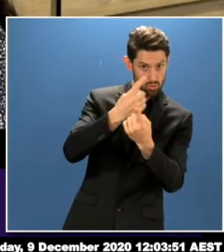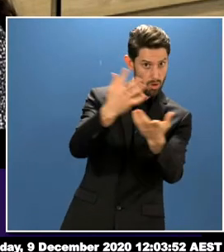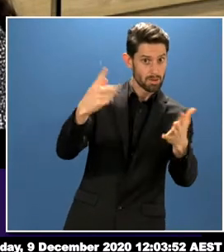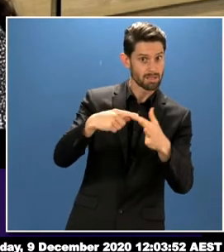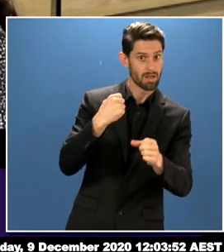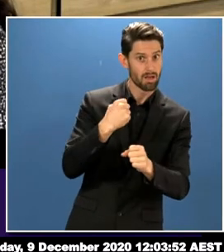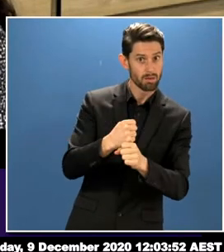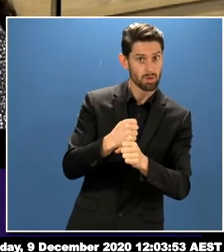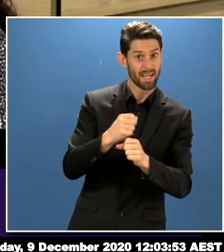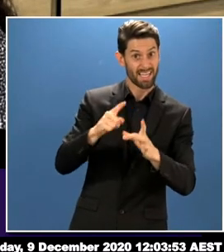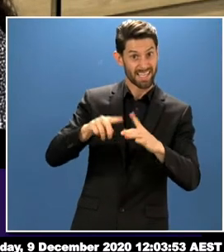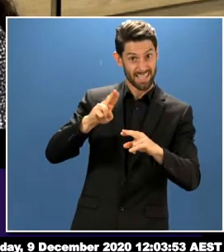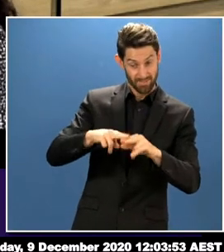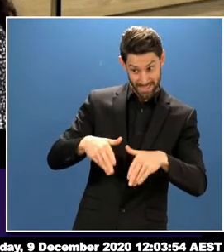that person will work just as hard,